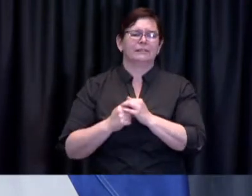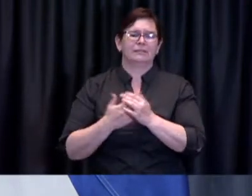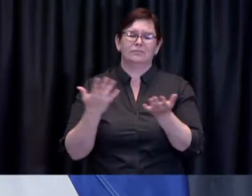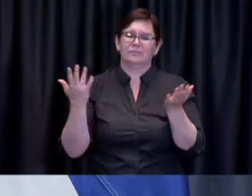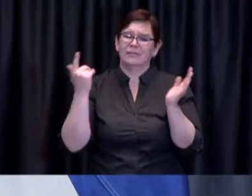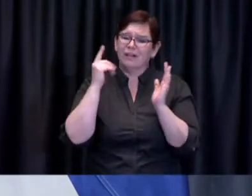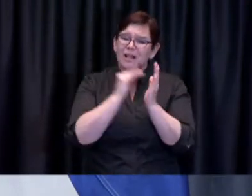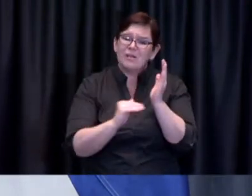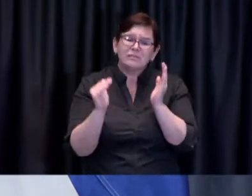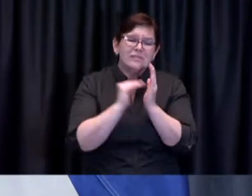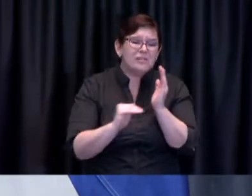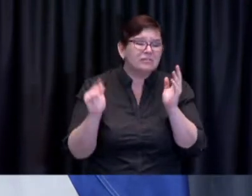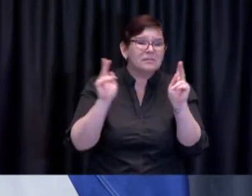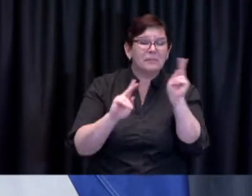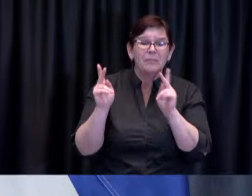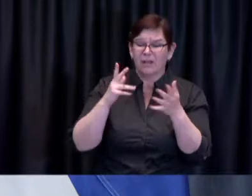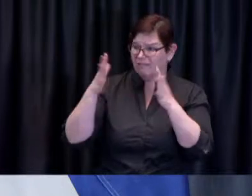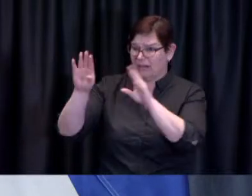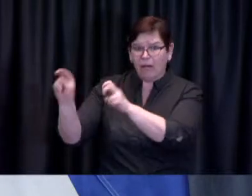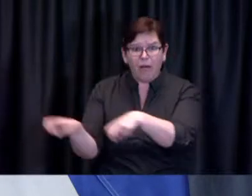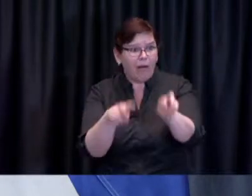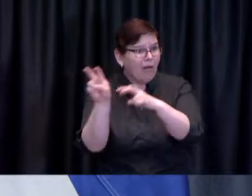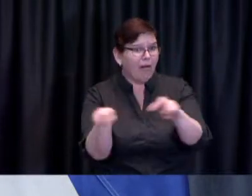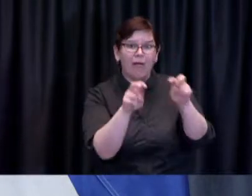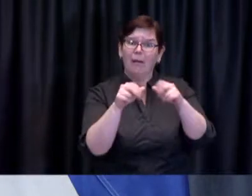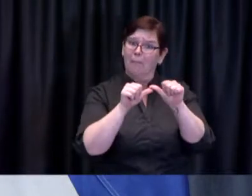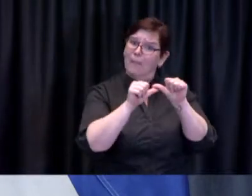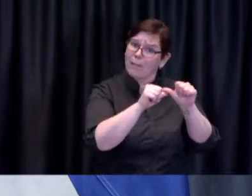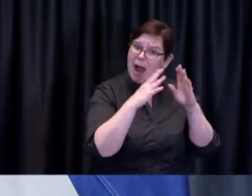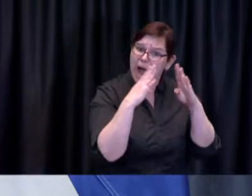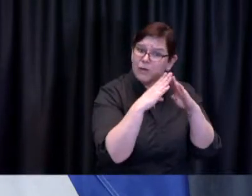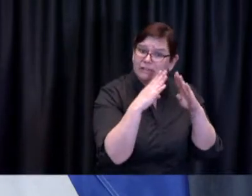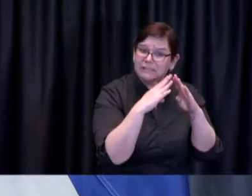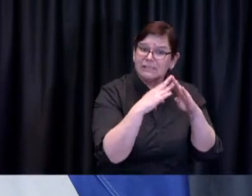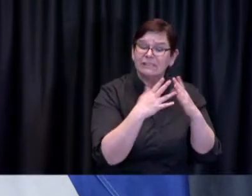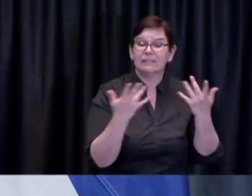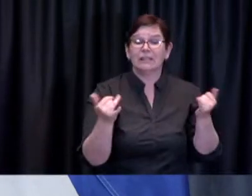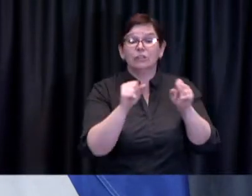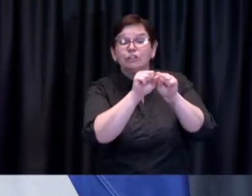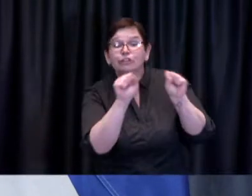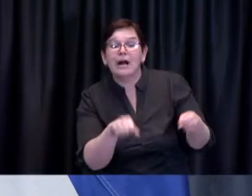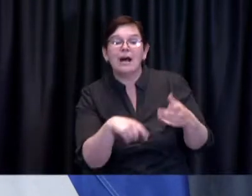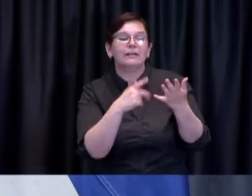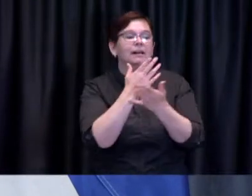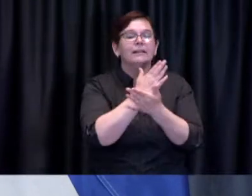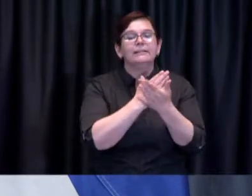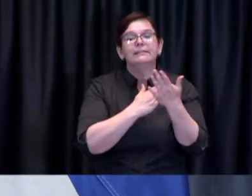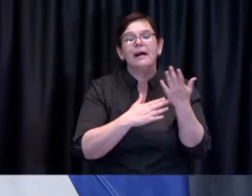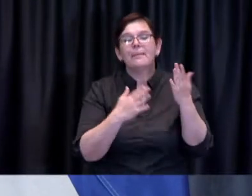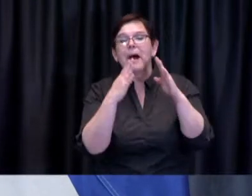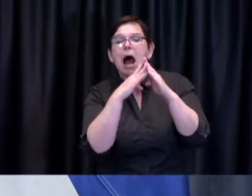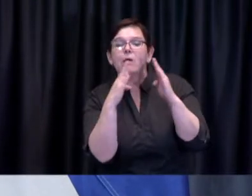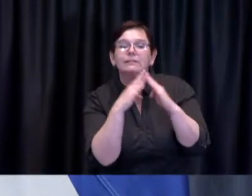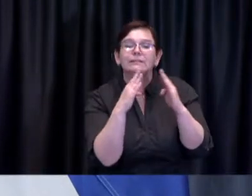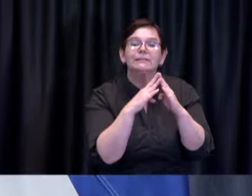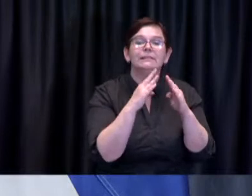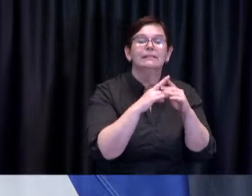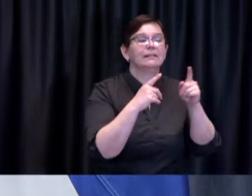a permanent housing and have been moved from encampments to shelters and sometimes on to permanent housing in many cases during the course of the pandemic and that work will continue